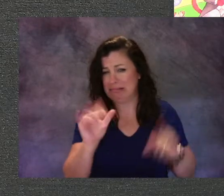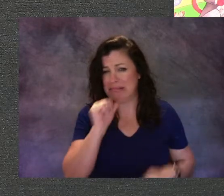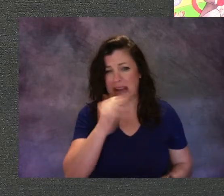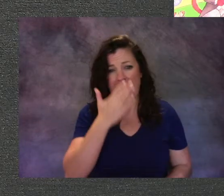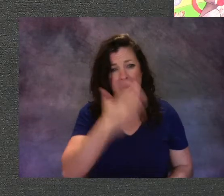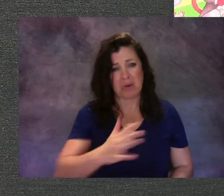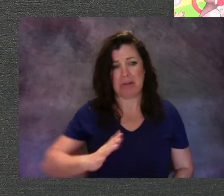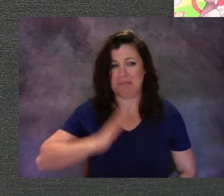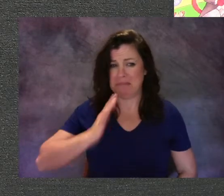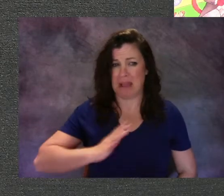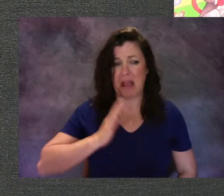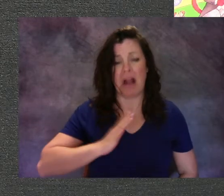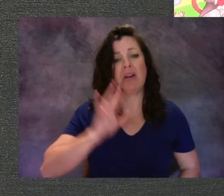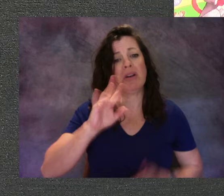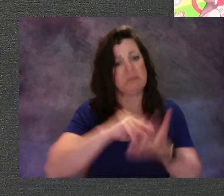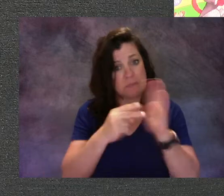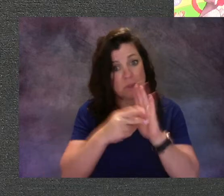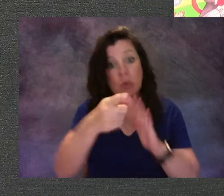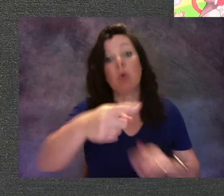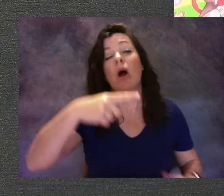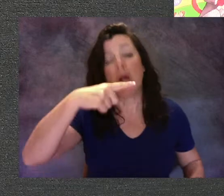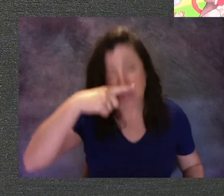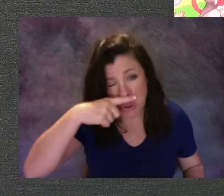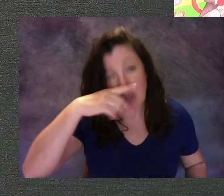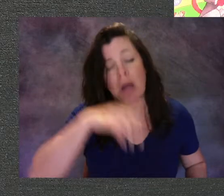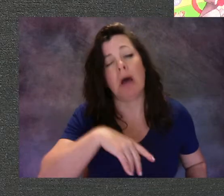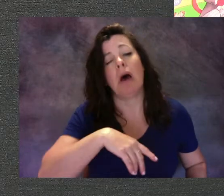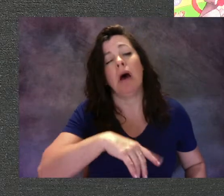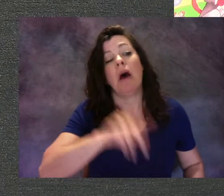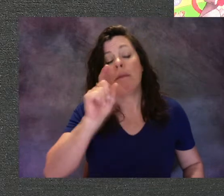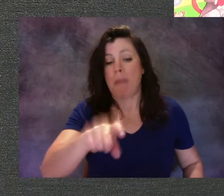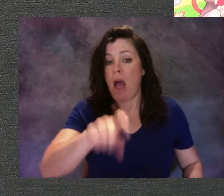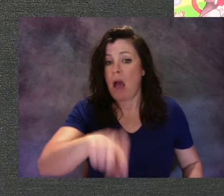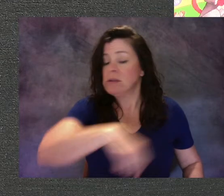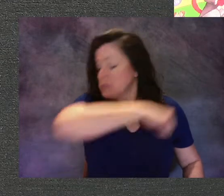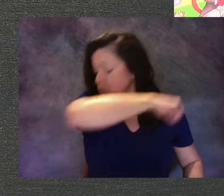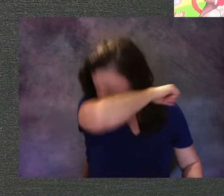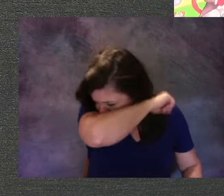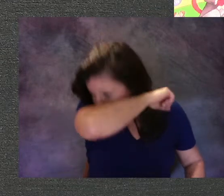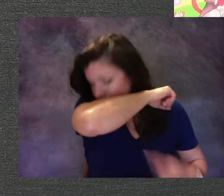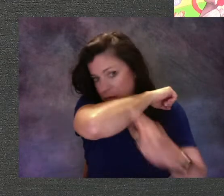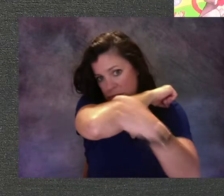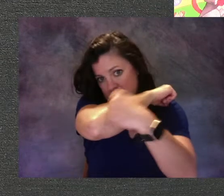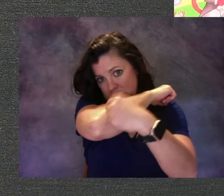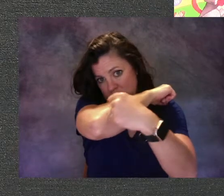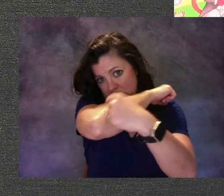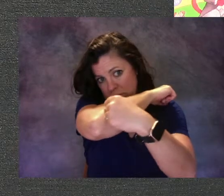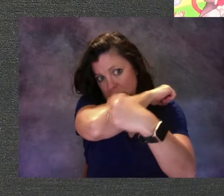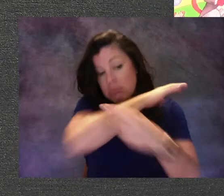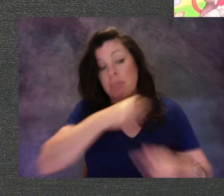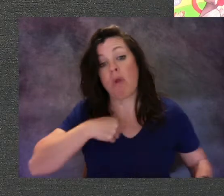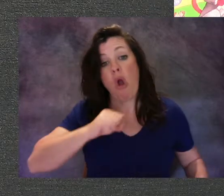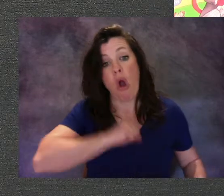We should always cover our sneeze and our cough. And if we do cough in our hands,